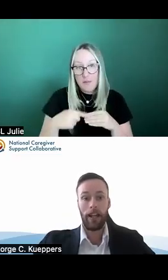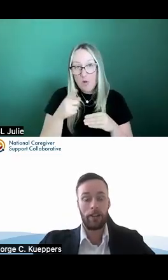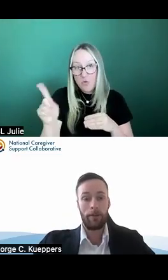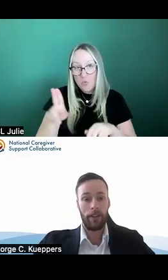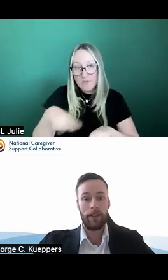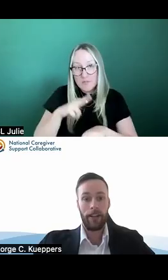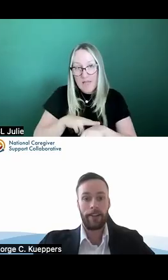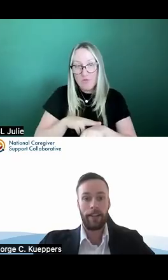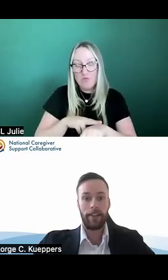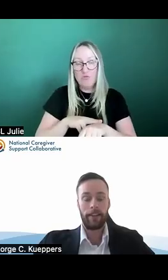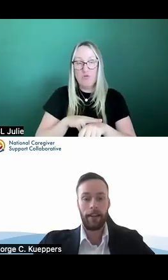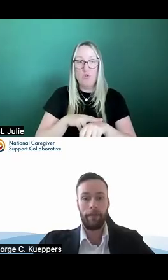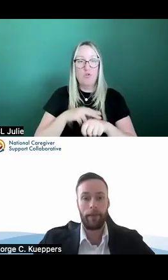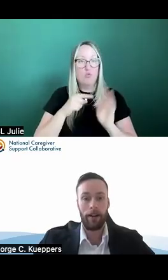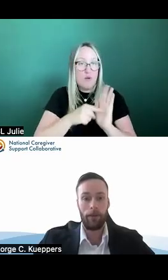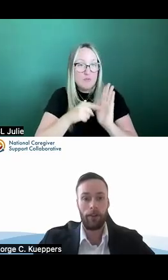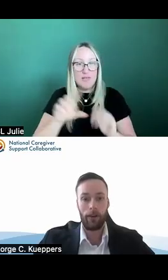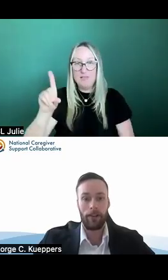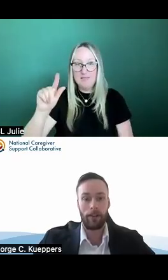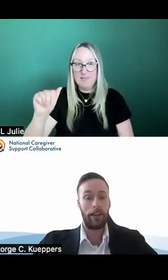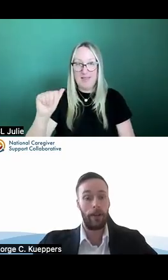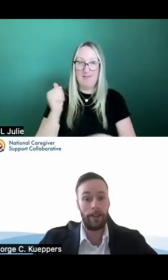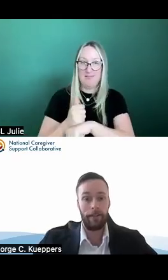nationally representative data sets part of what we're doing is trying to